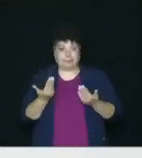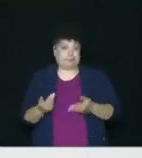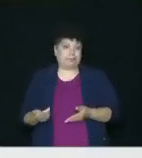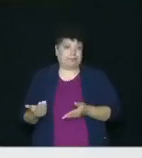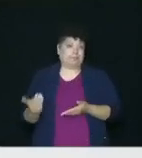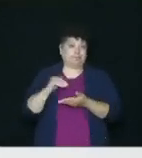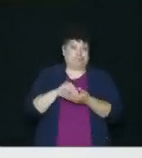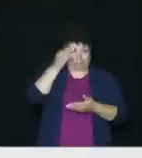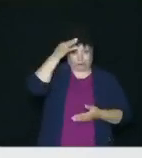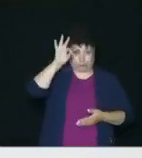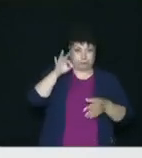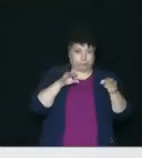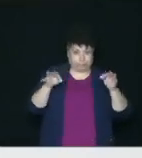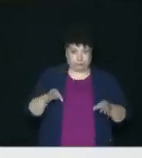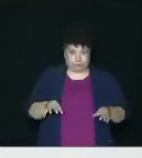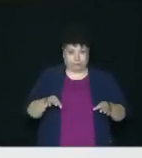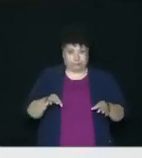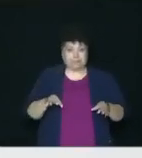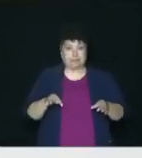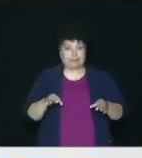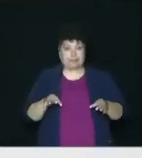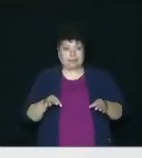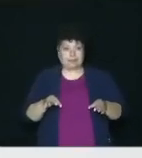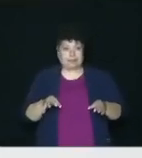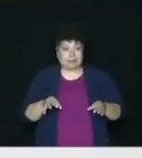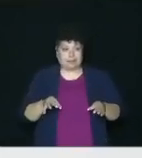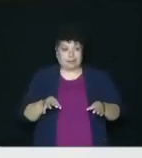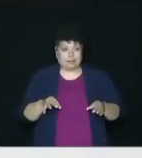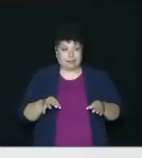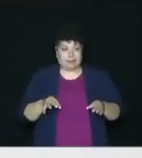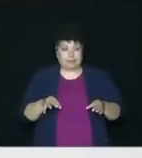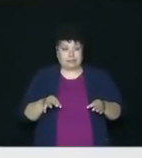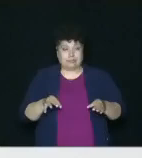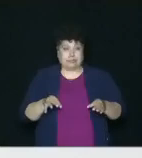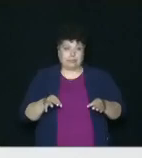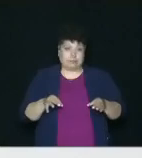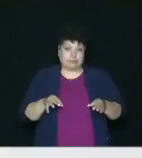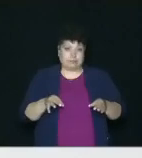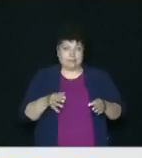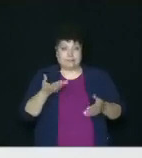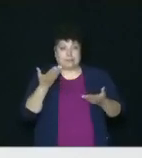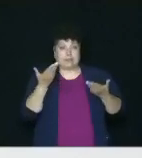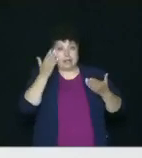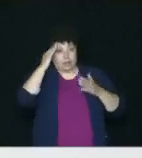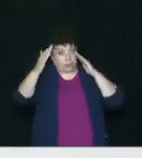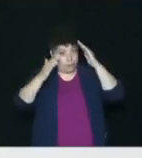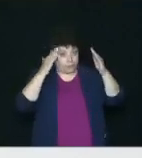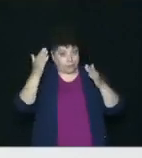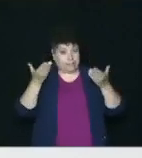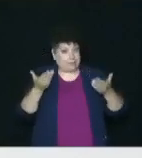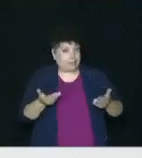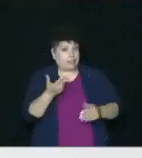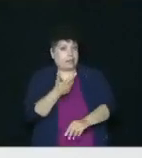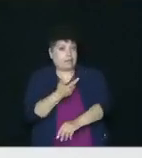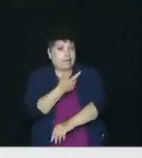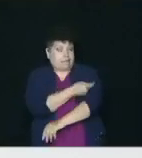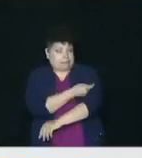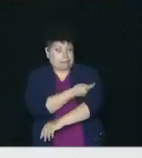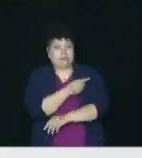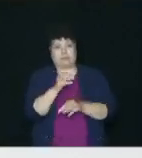AUTHORITY'S WEBSITE.